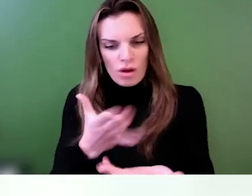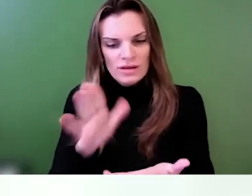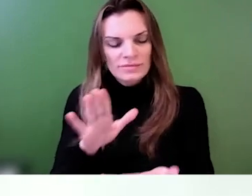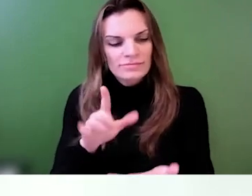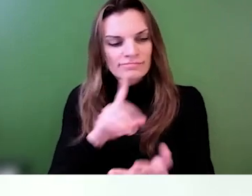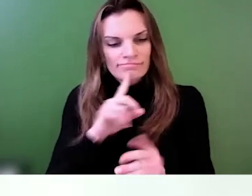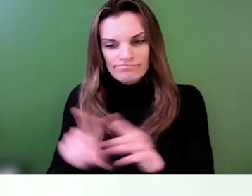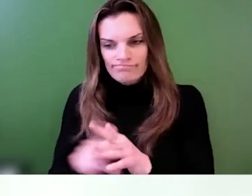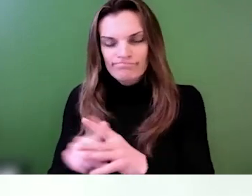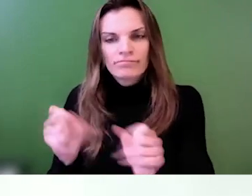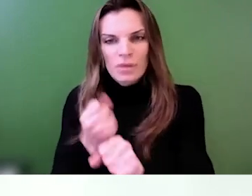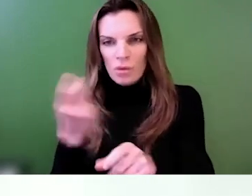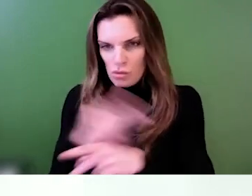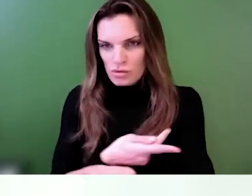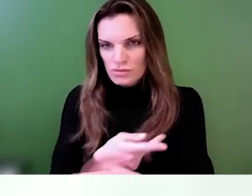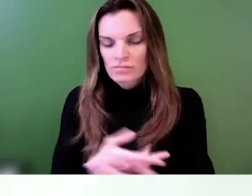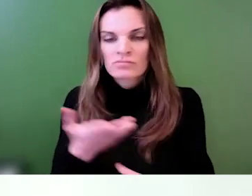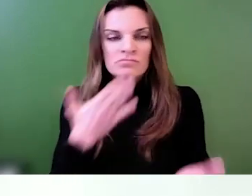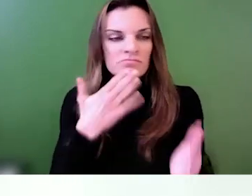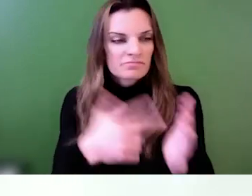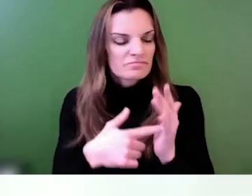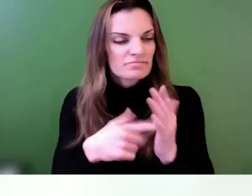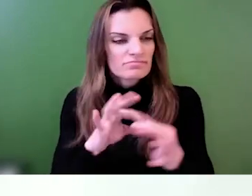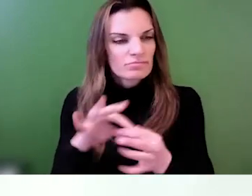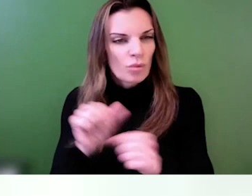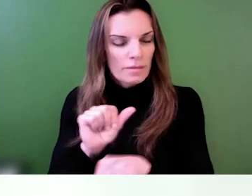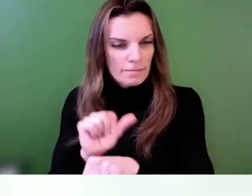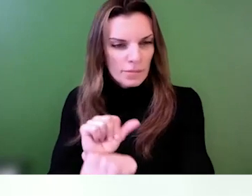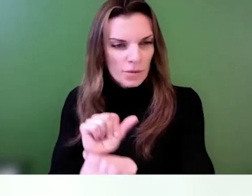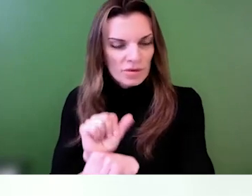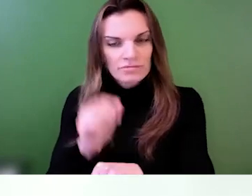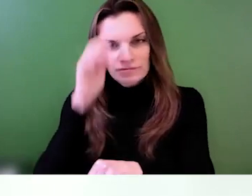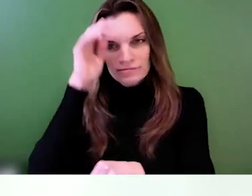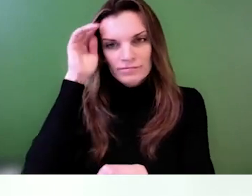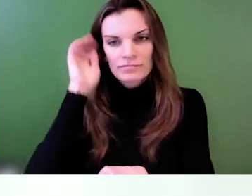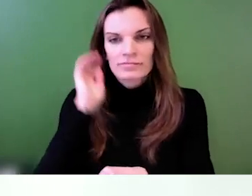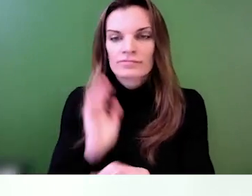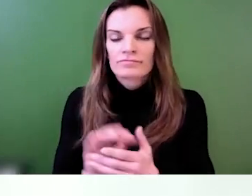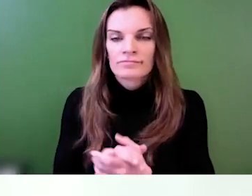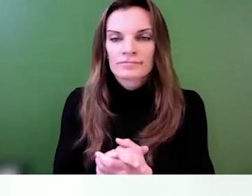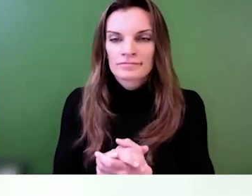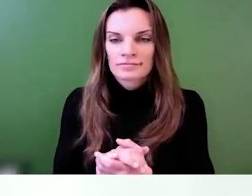I will do another example in the employment context, which as I mentioned, is one of the two top